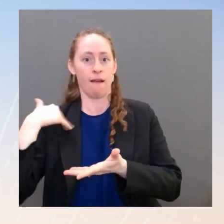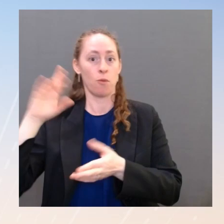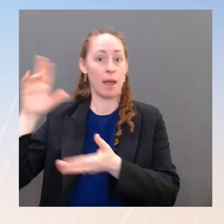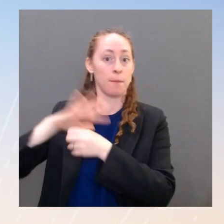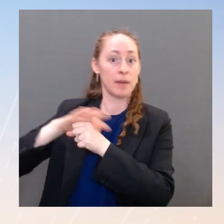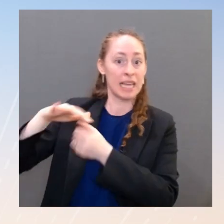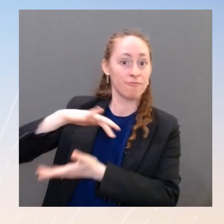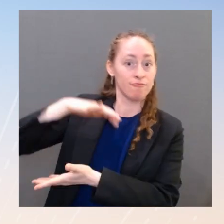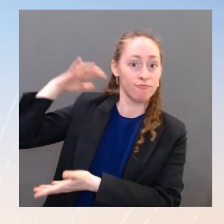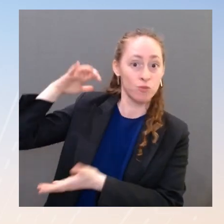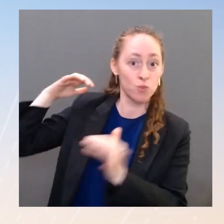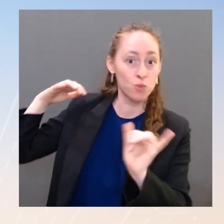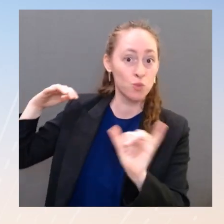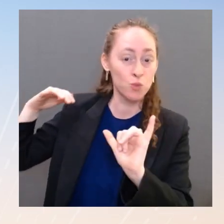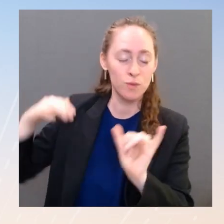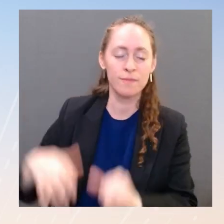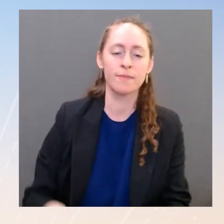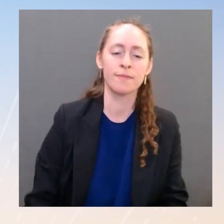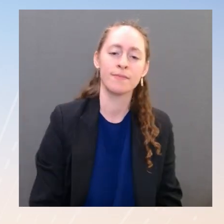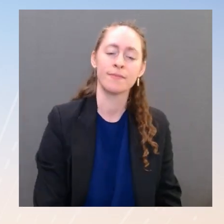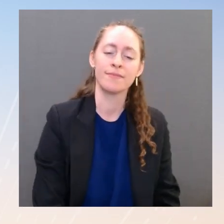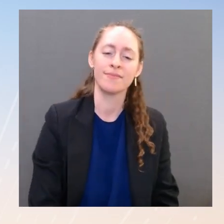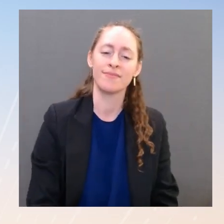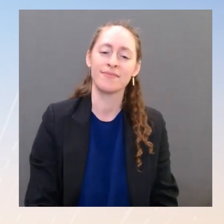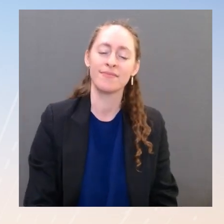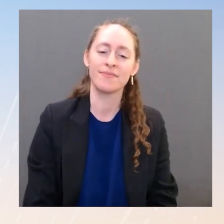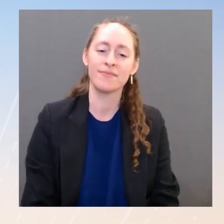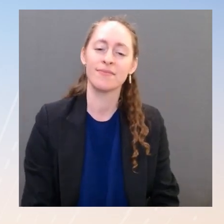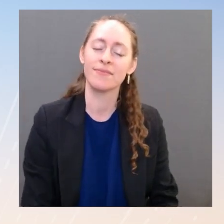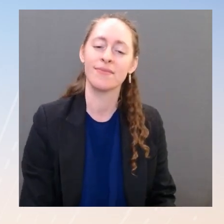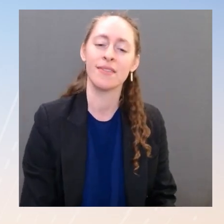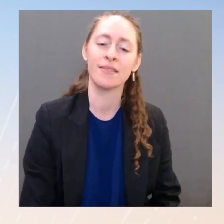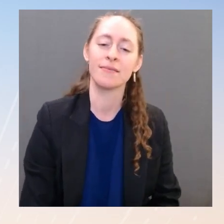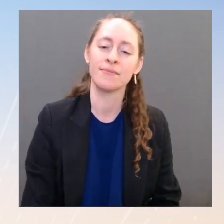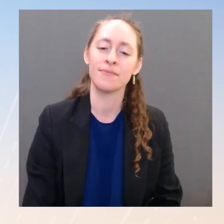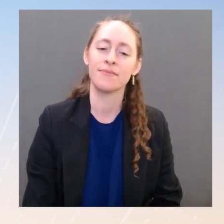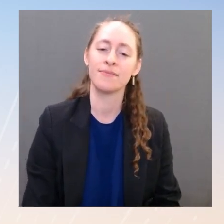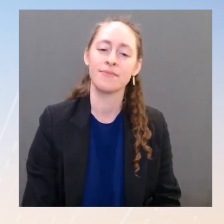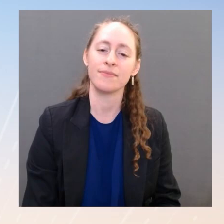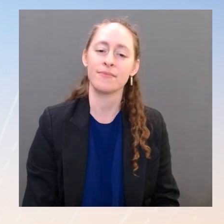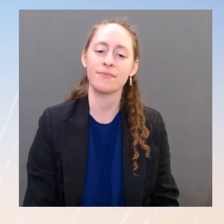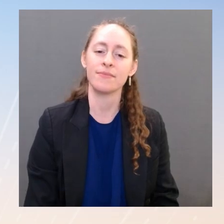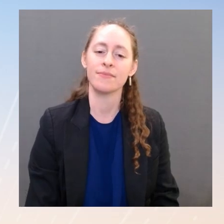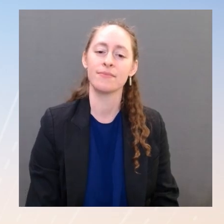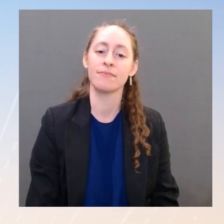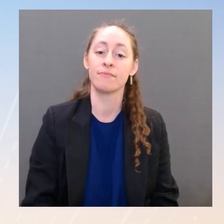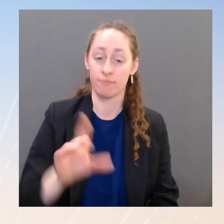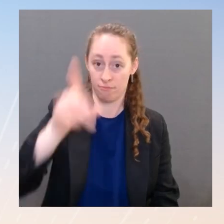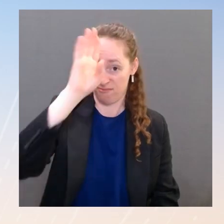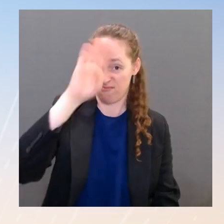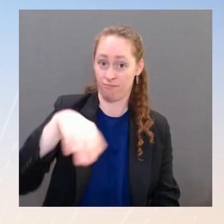to his desk. Each Javelin miscil [sic] missile requires more than 200 semiconductors to make.